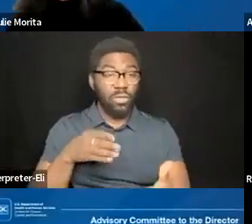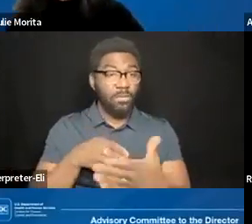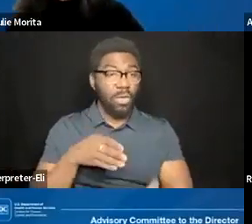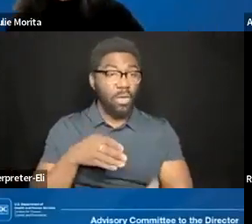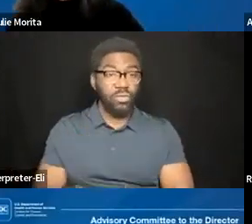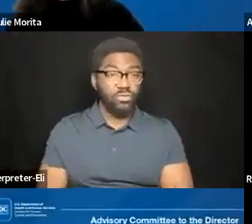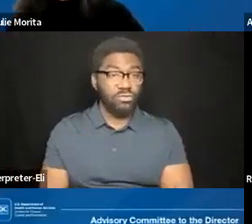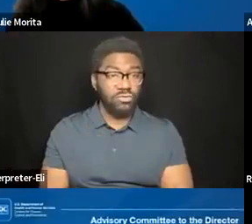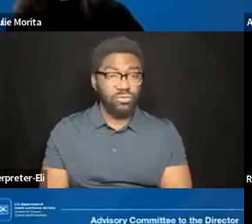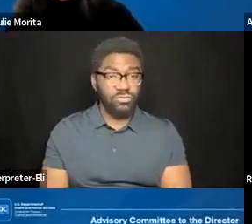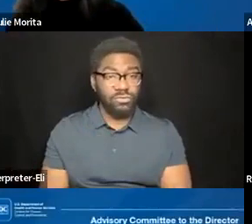Any abstentions? Fantastic.